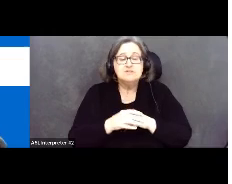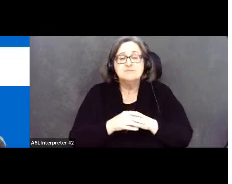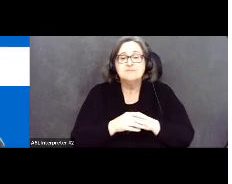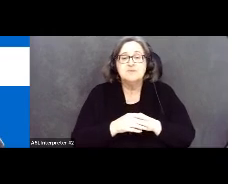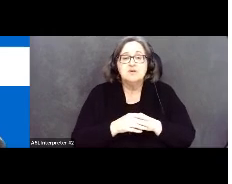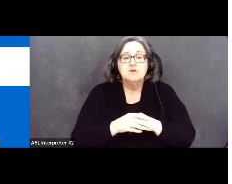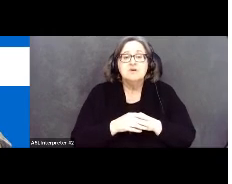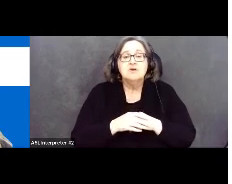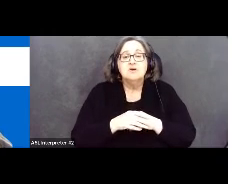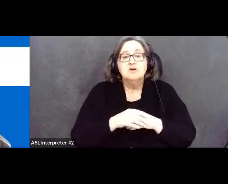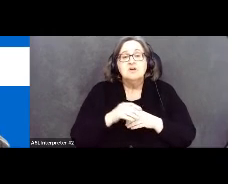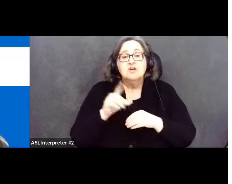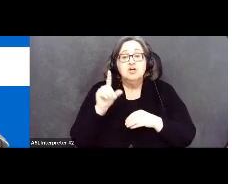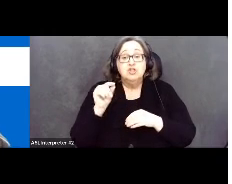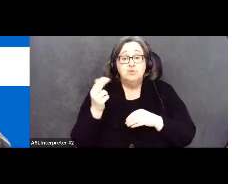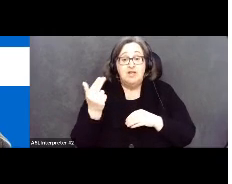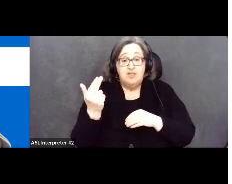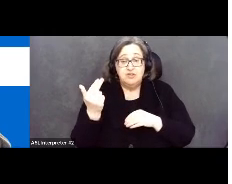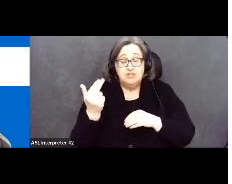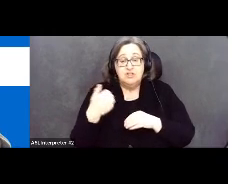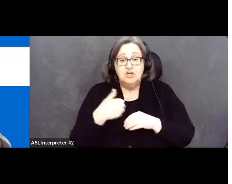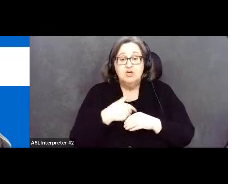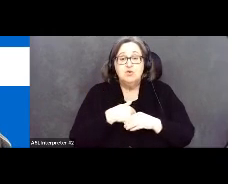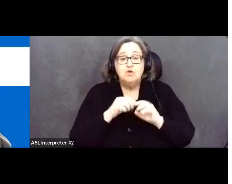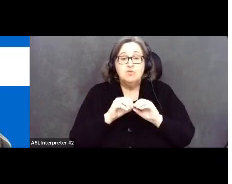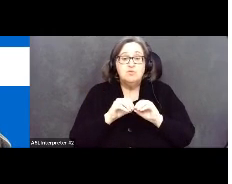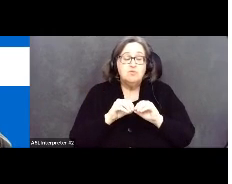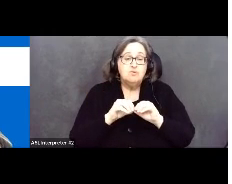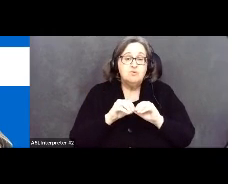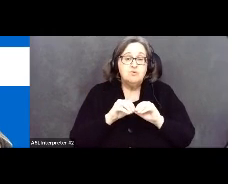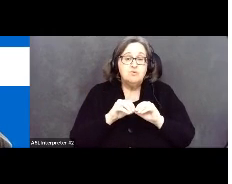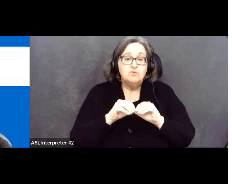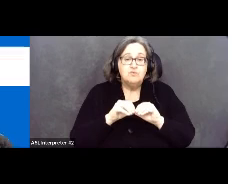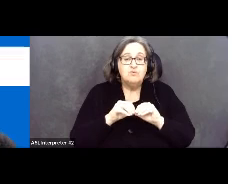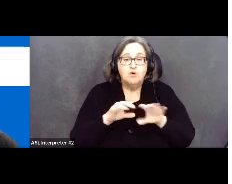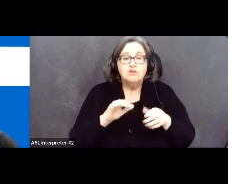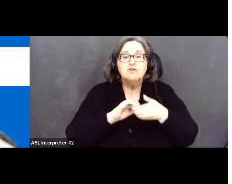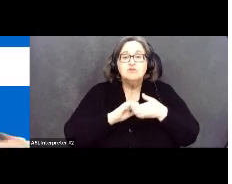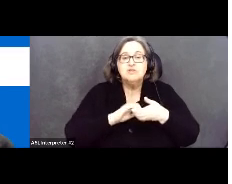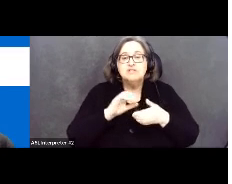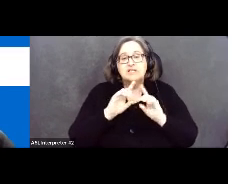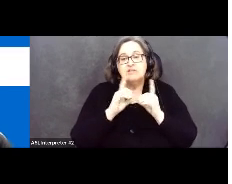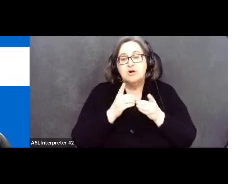In 2013, we rolled out with the Department of Education a return to learn protocol.